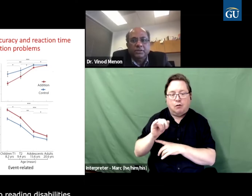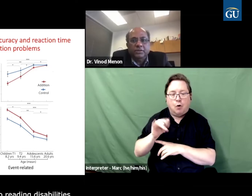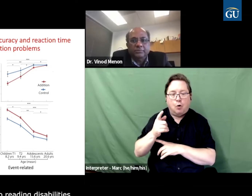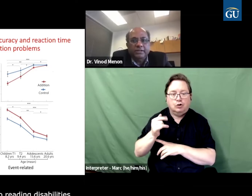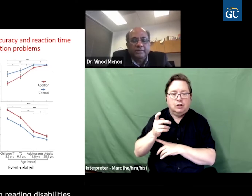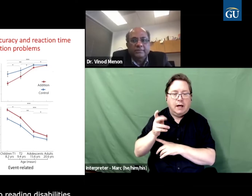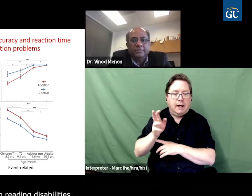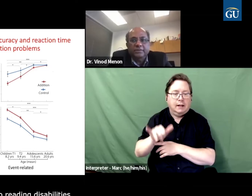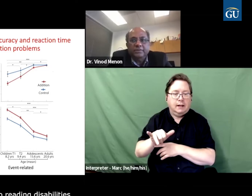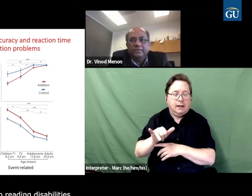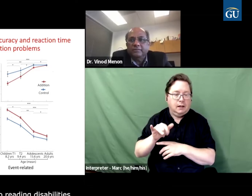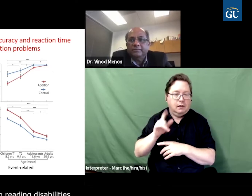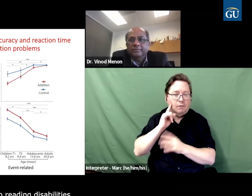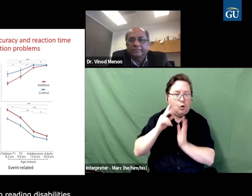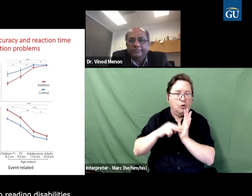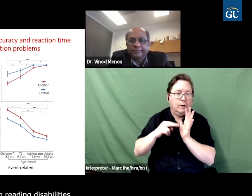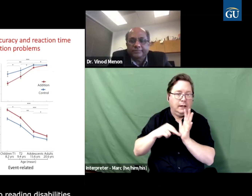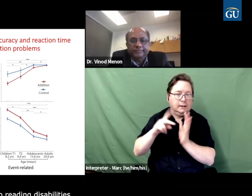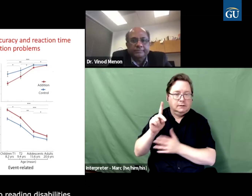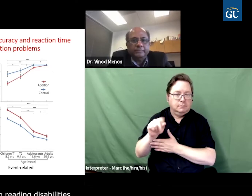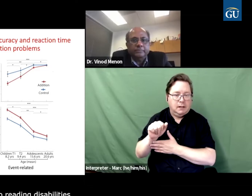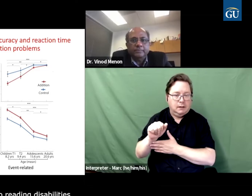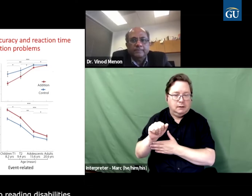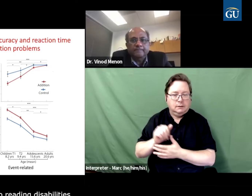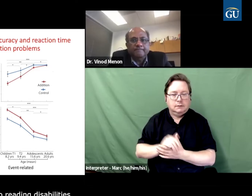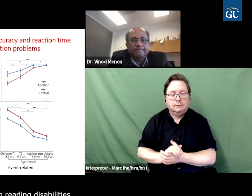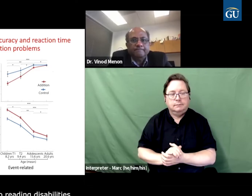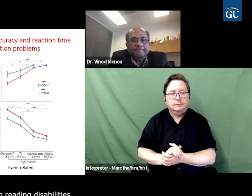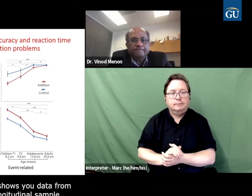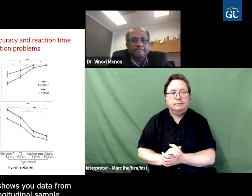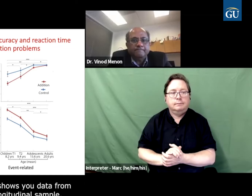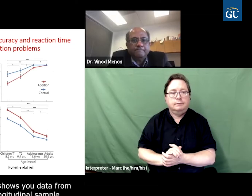relation to reading disabilities